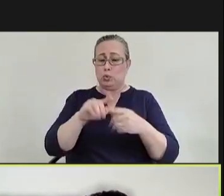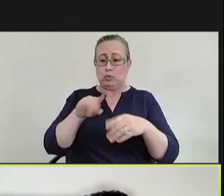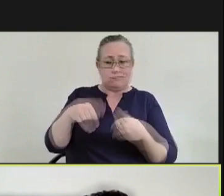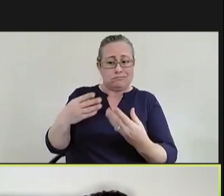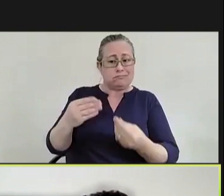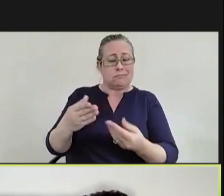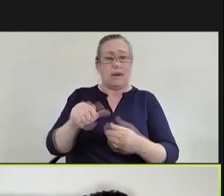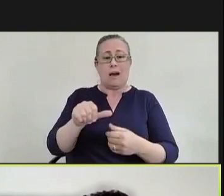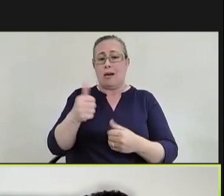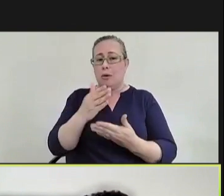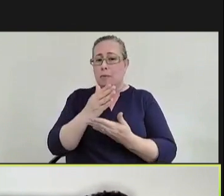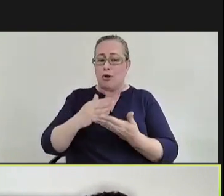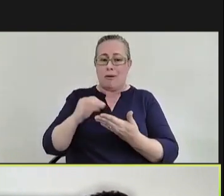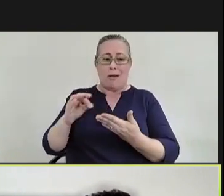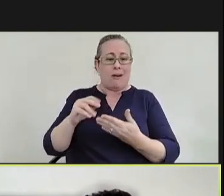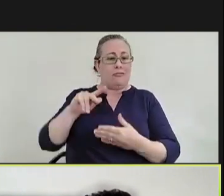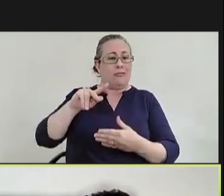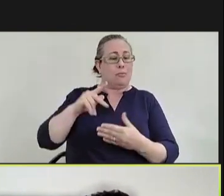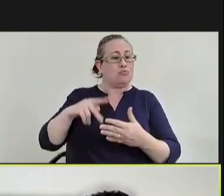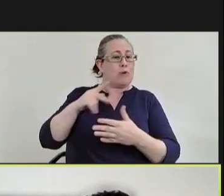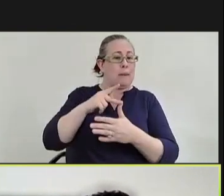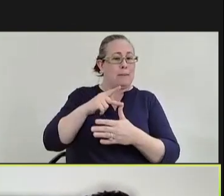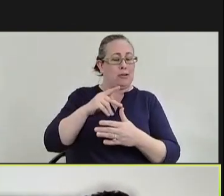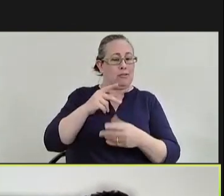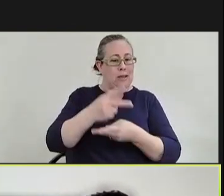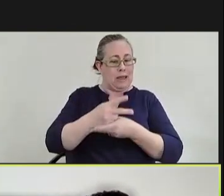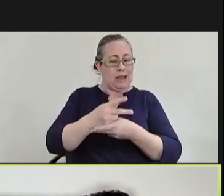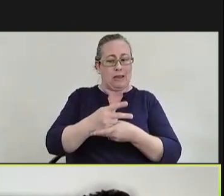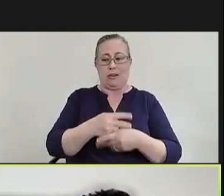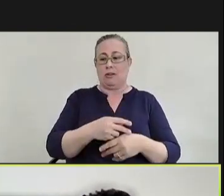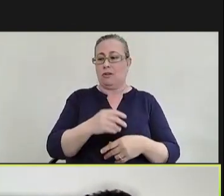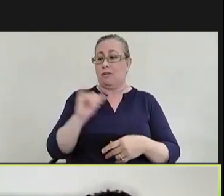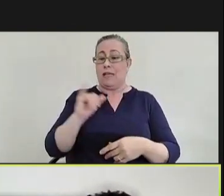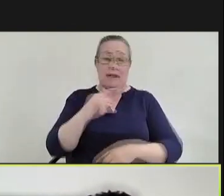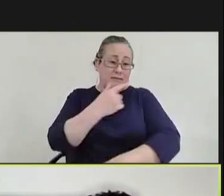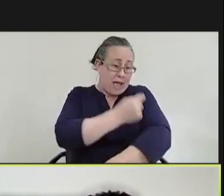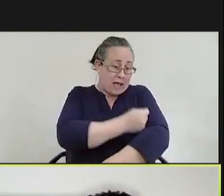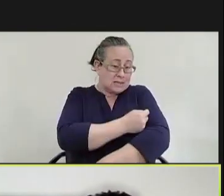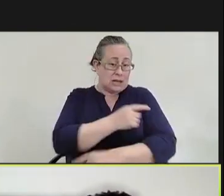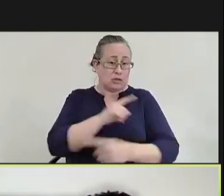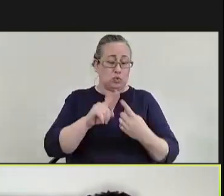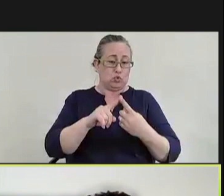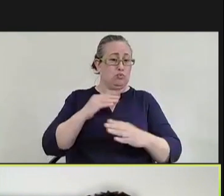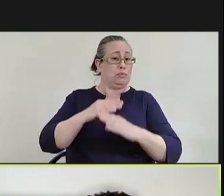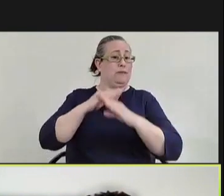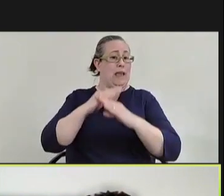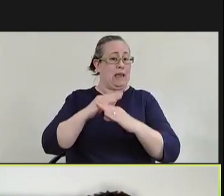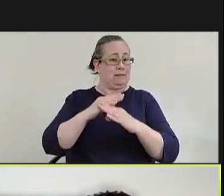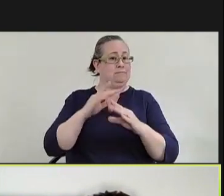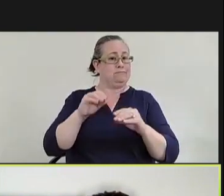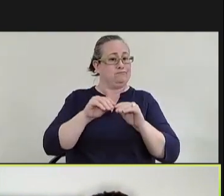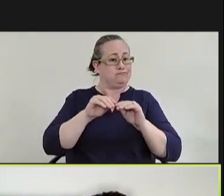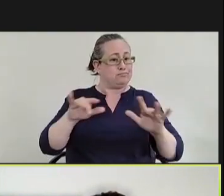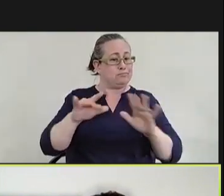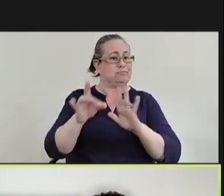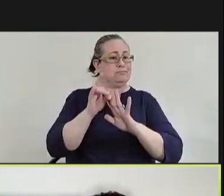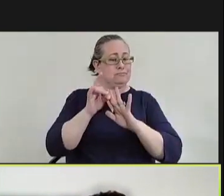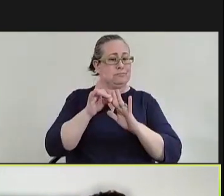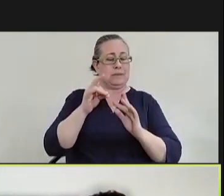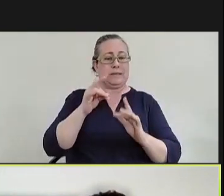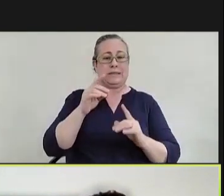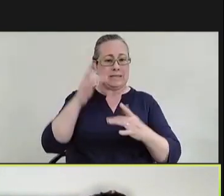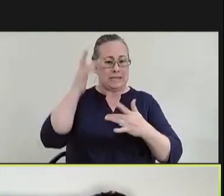aspects of primary care, such as vaccination to prevent infectious diseases. But when we immunize